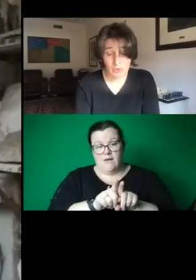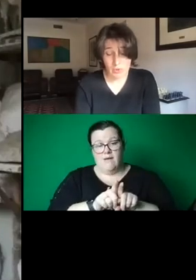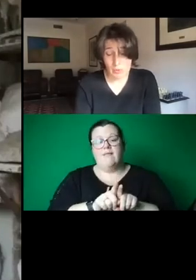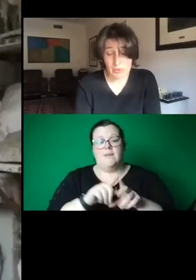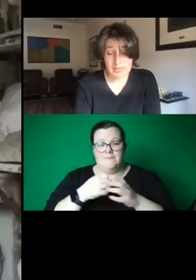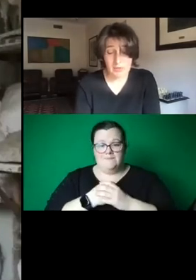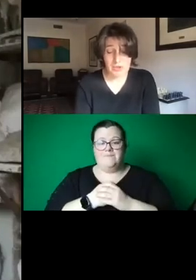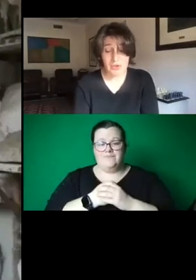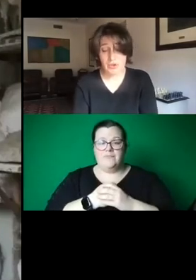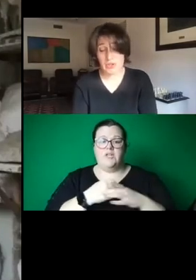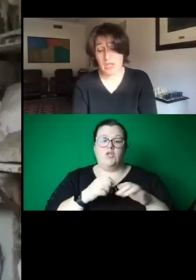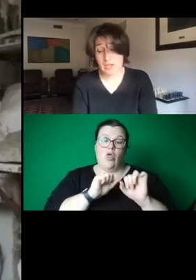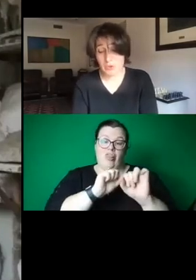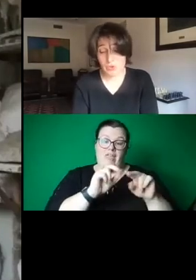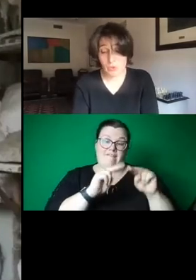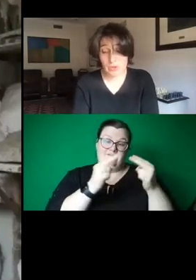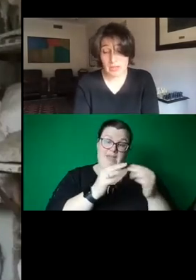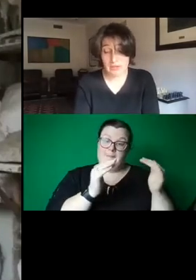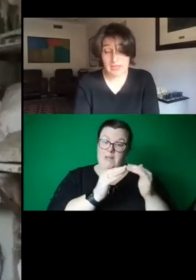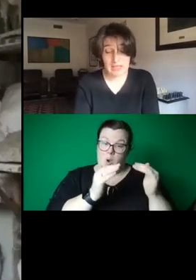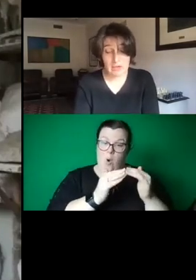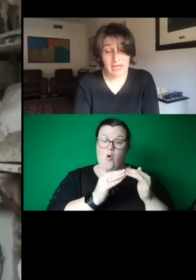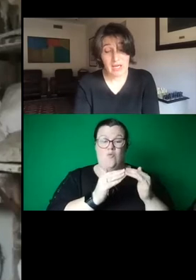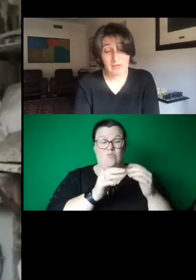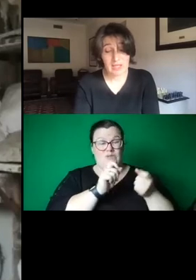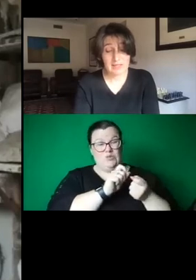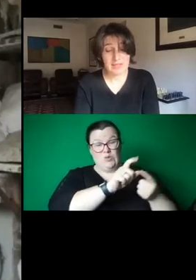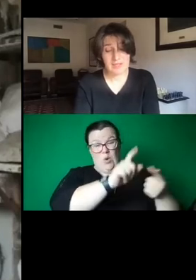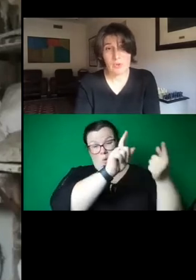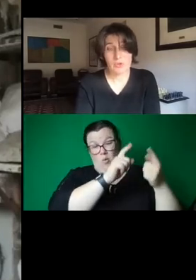with the sculpture studio and garden was sold and there is now a high rise in that spot